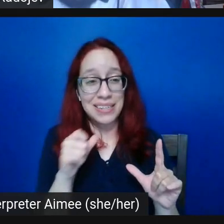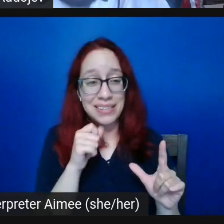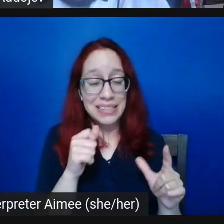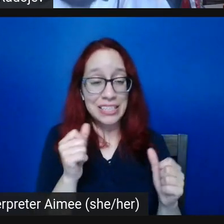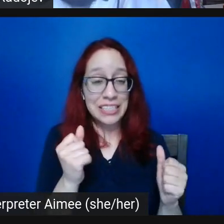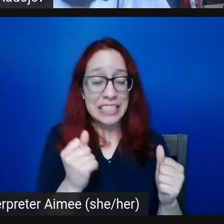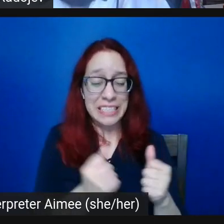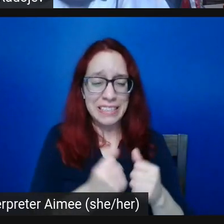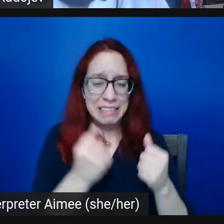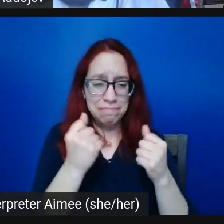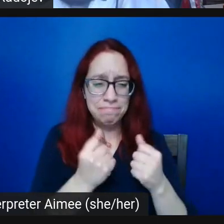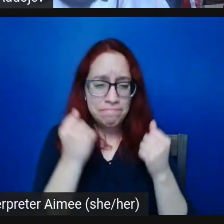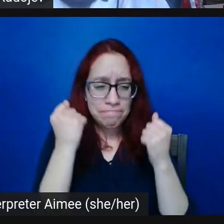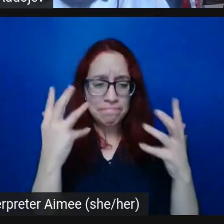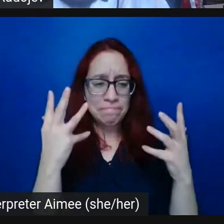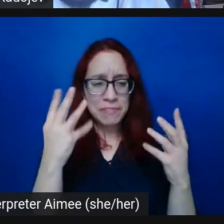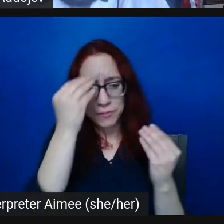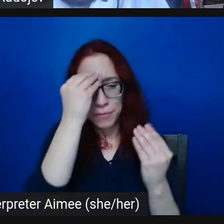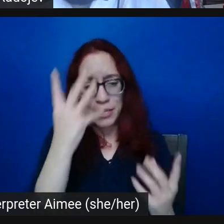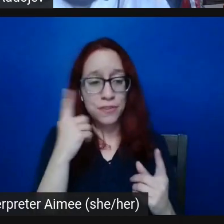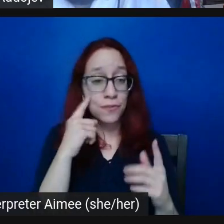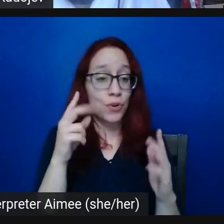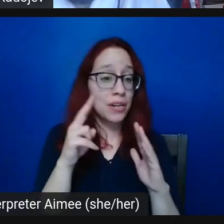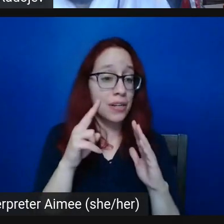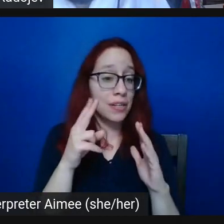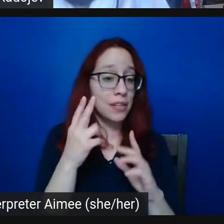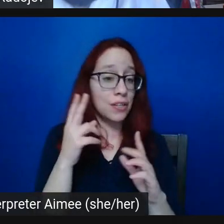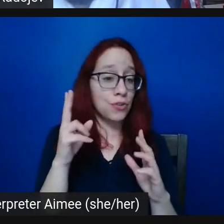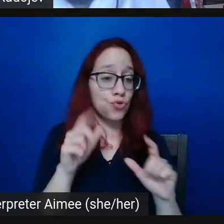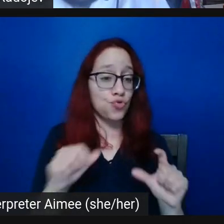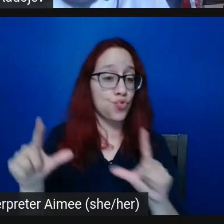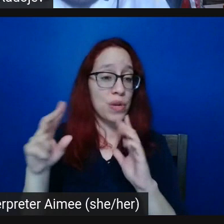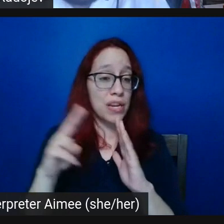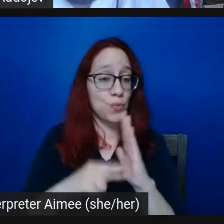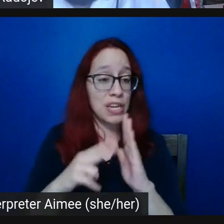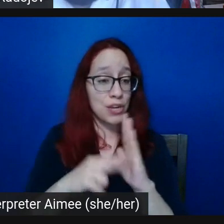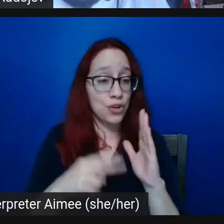to the screen reader user, then the interaction with the website will be slow.